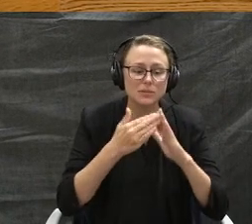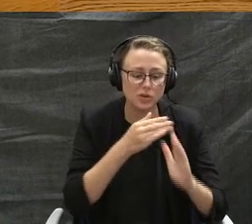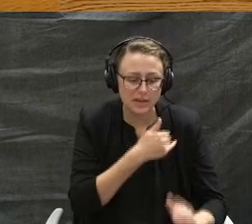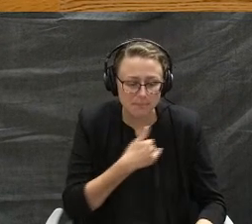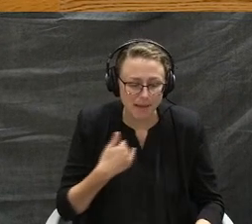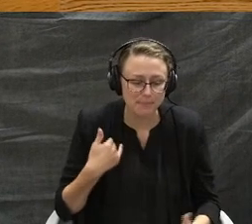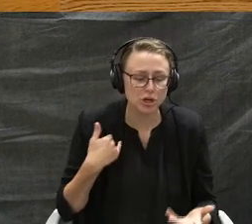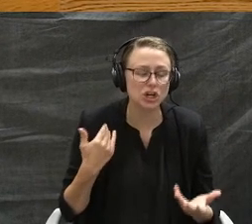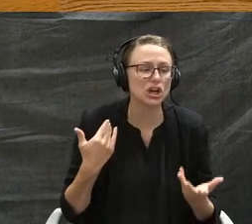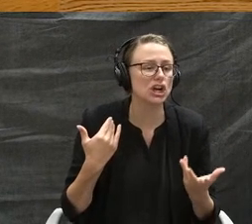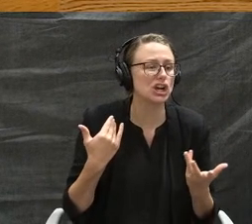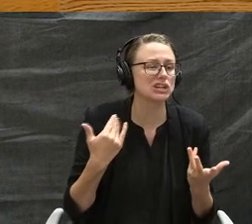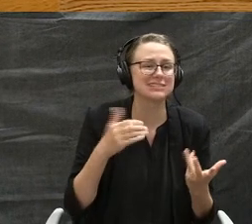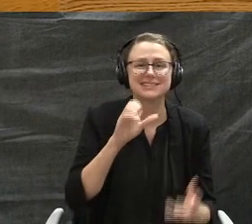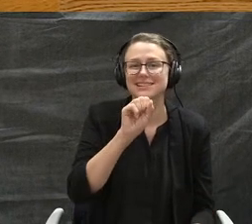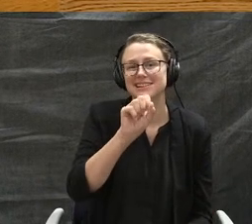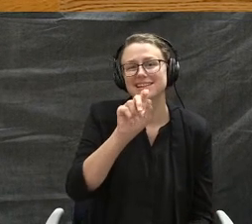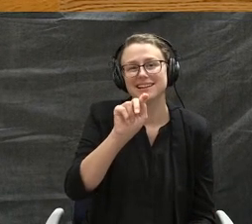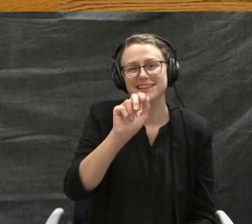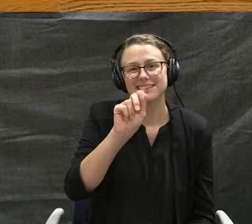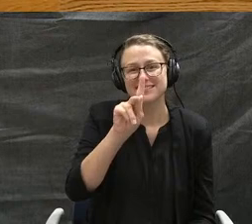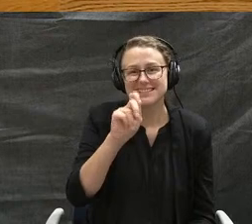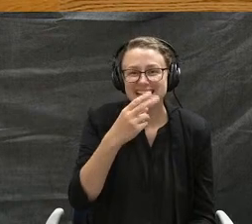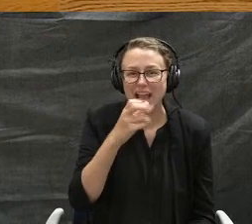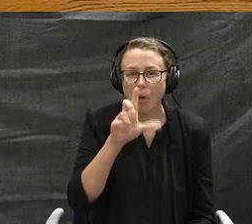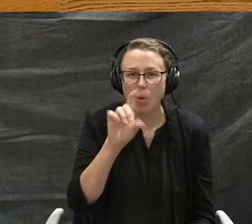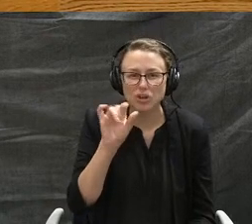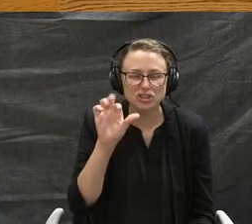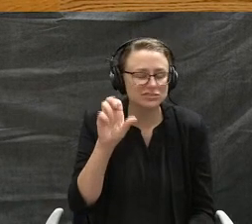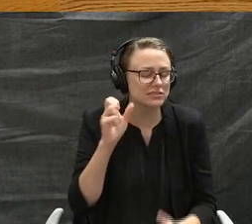is that input in those conversations that we had to